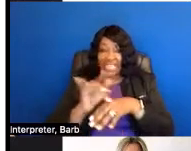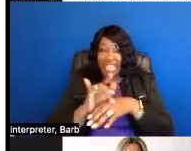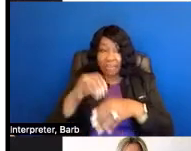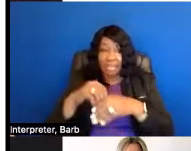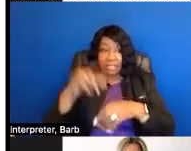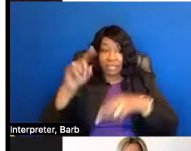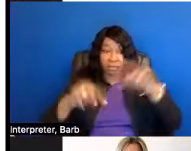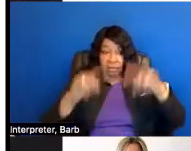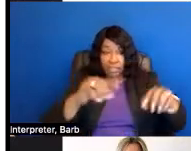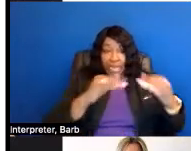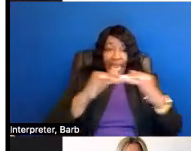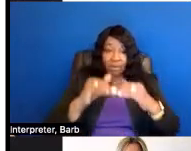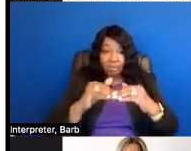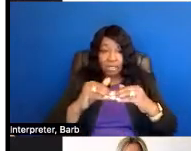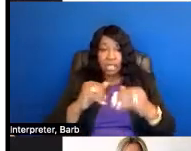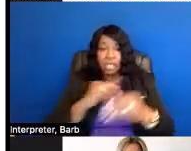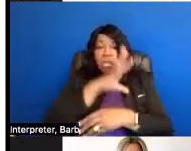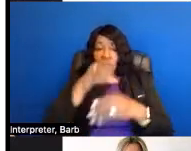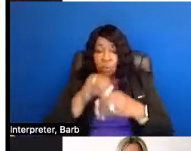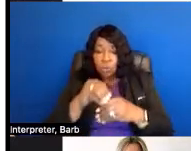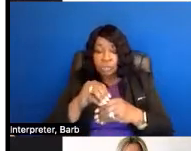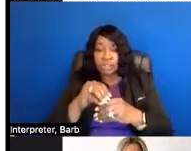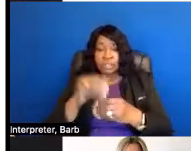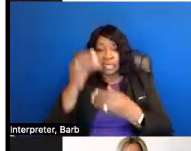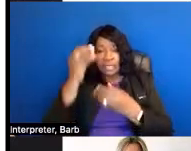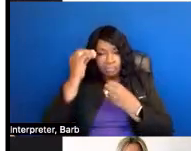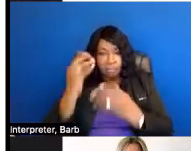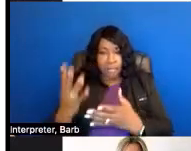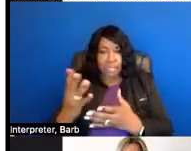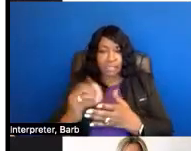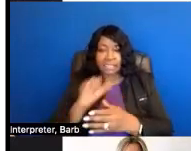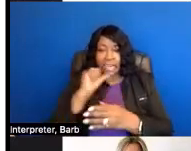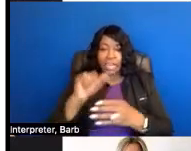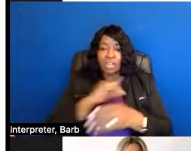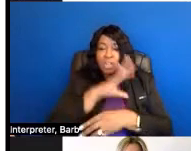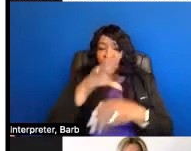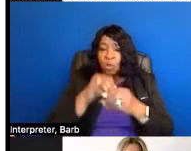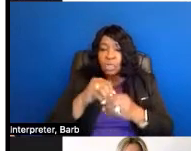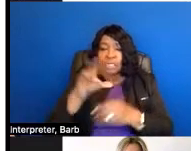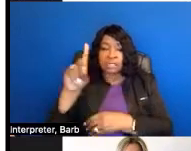and inclusion literature, not including disability. There's a gap in disability studies area,